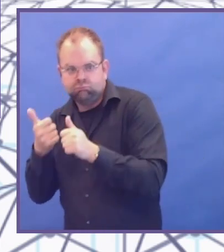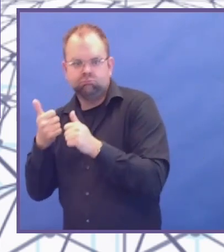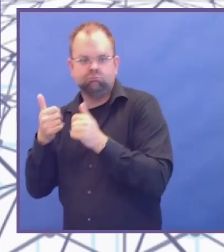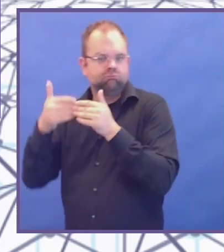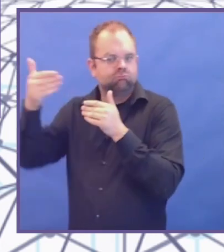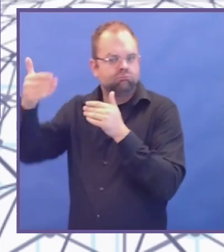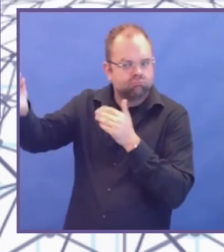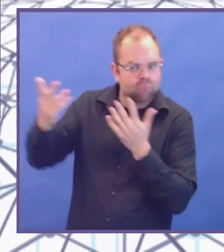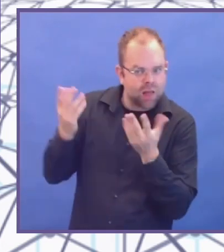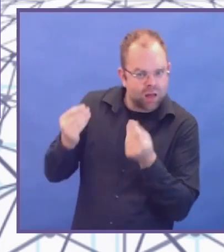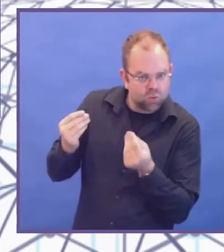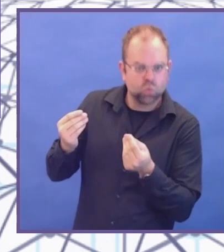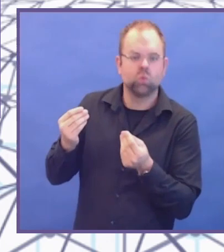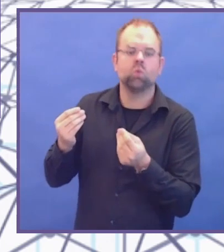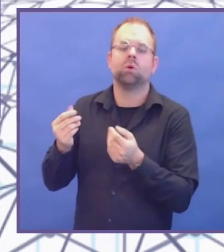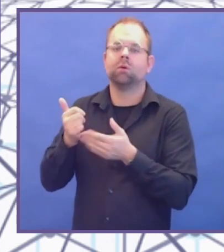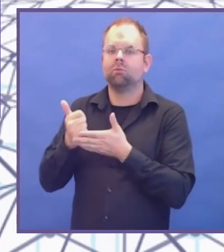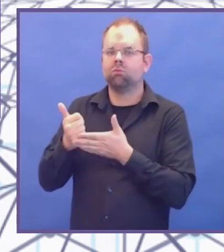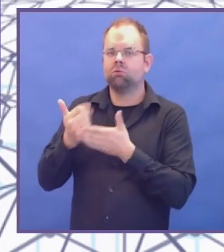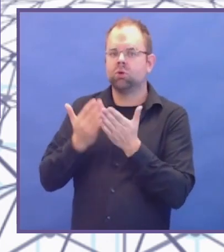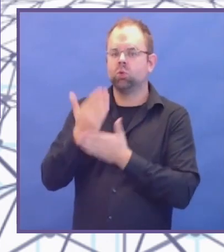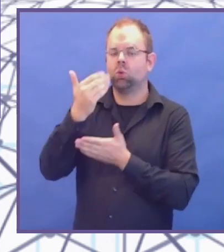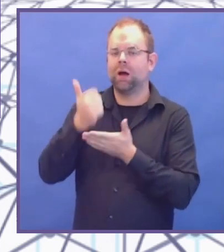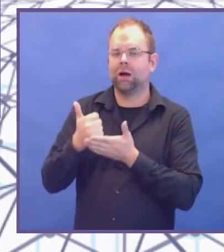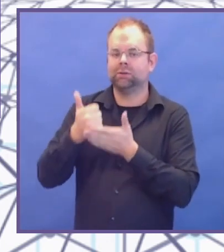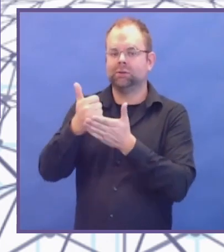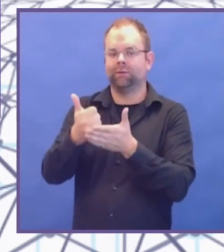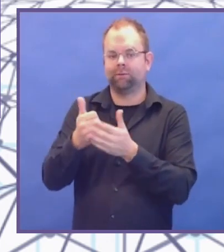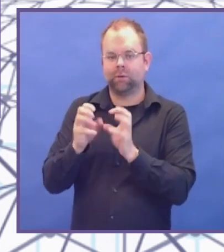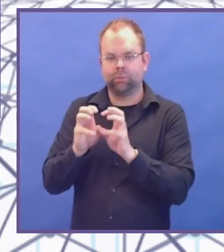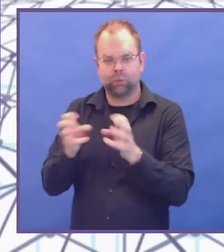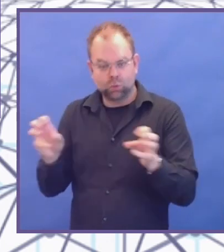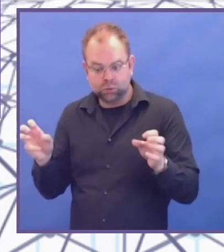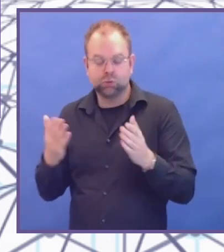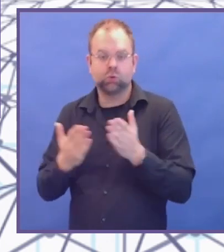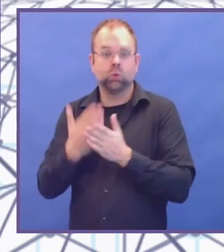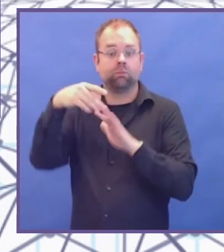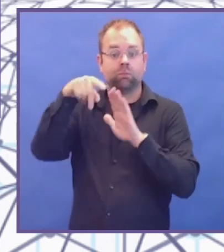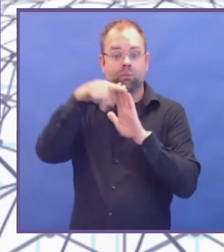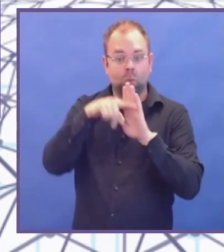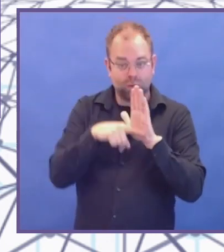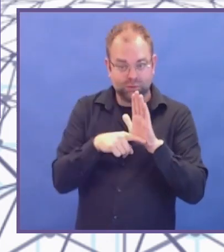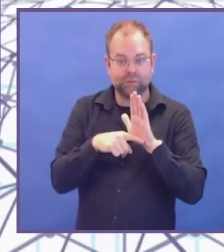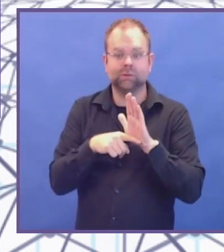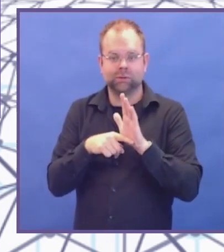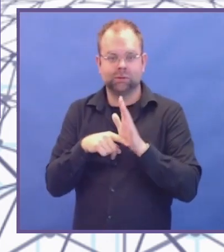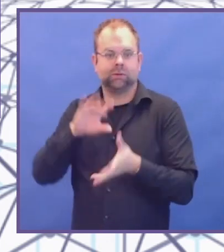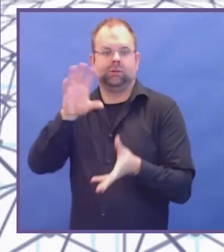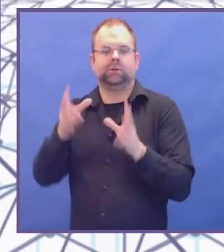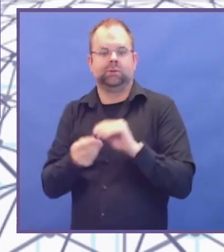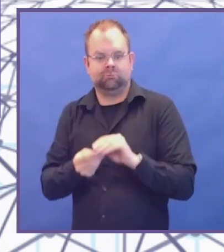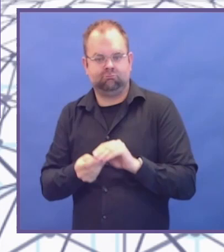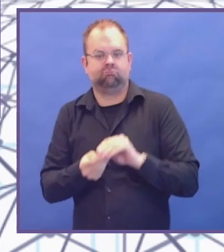but it's also needed to address sudden shifts in need for assistive technology, like what happens in conflict and humanitarian settings.